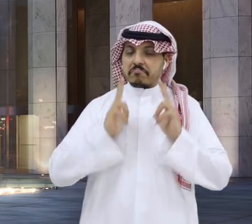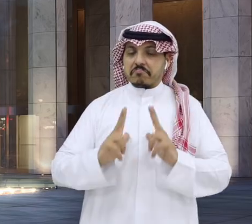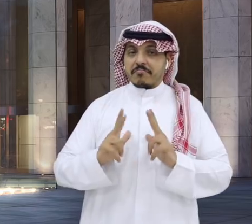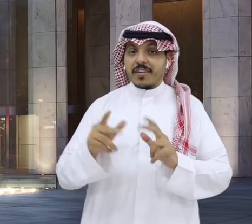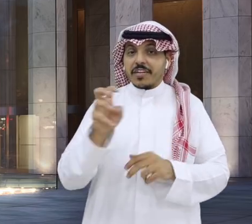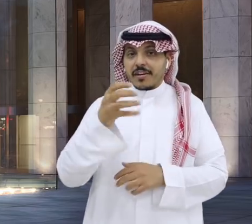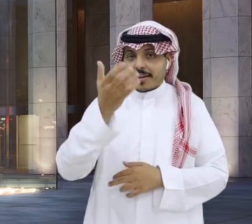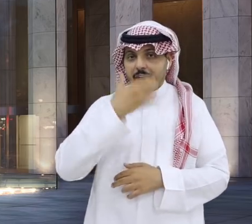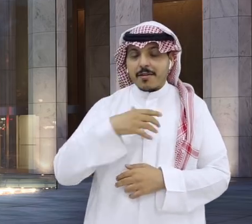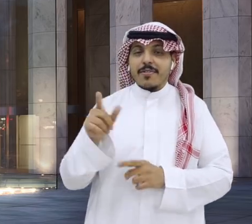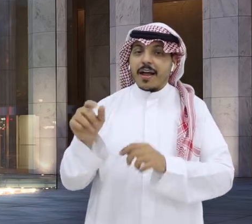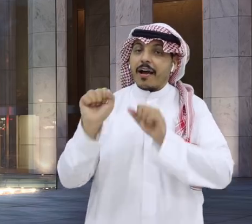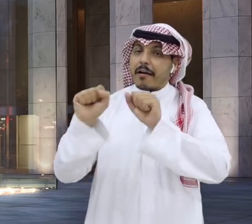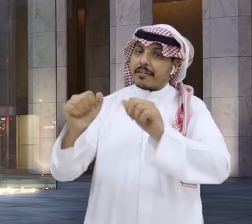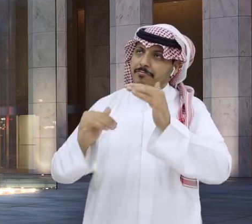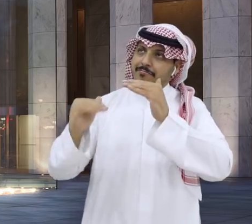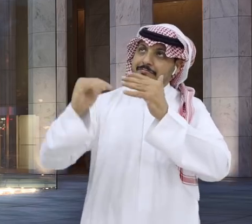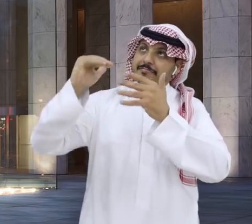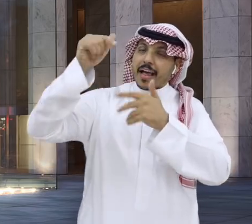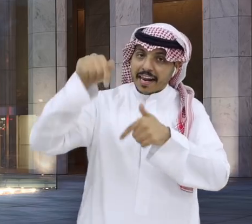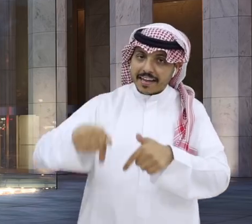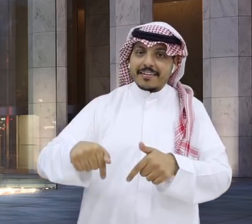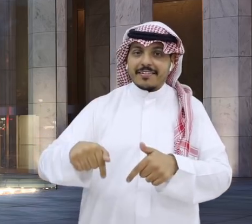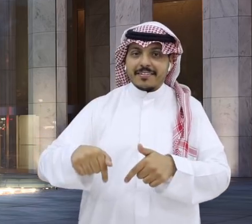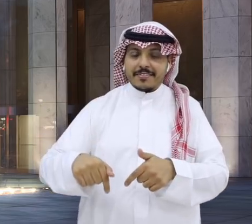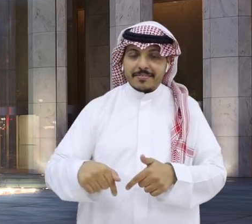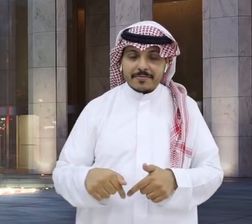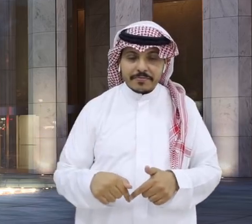They have a clever marketing team.